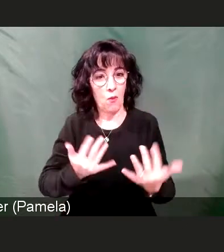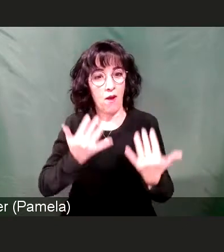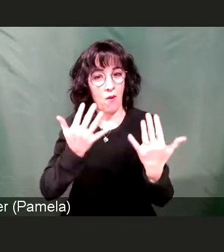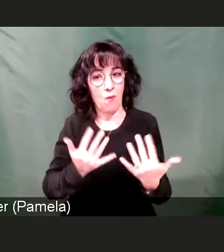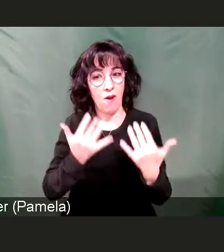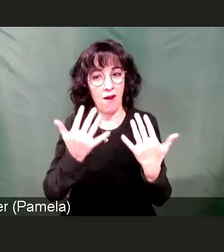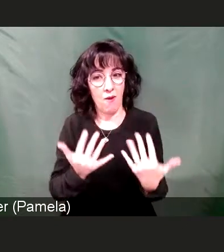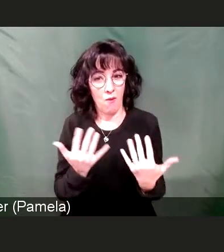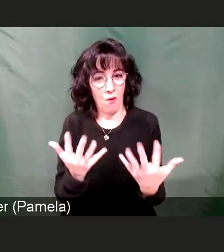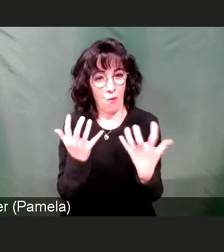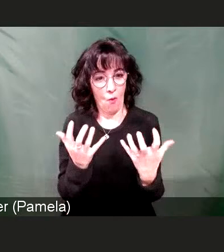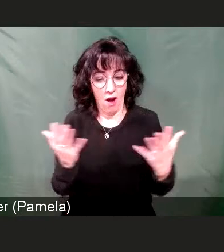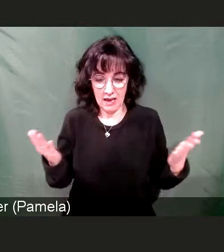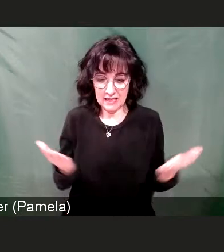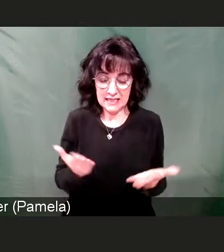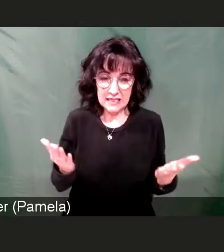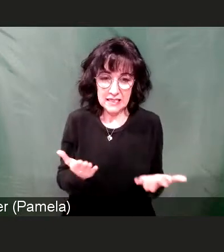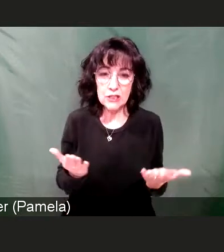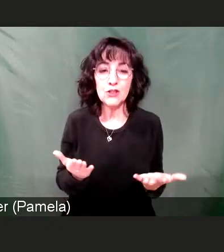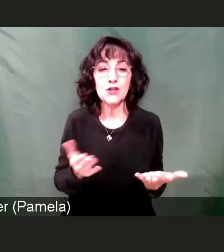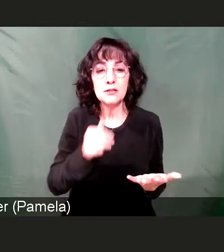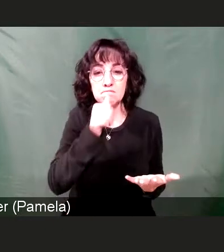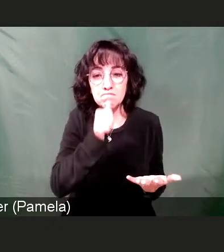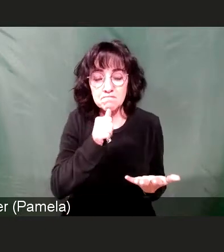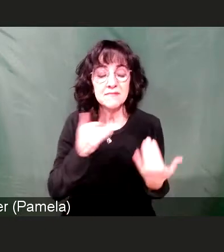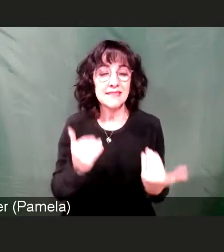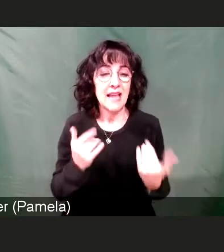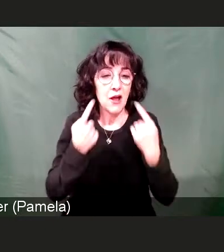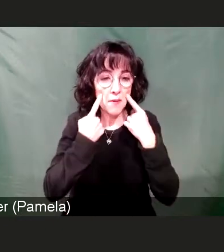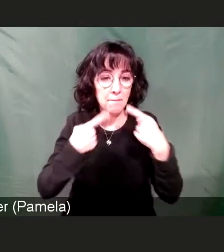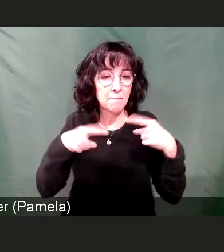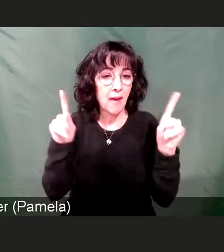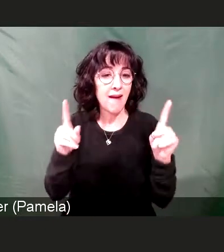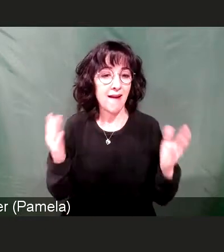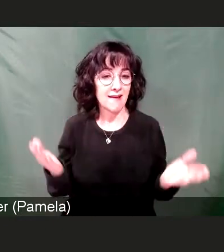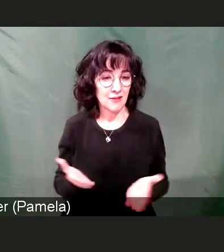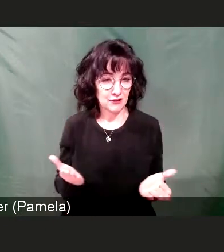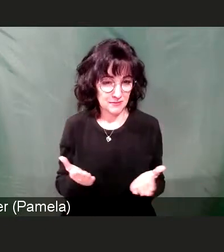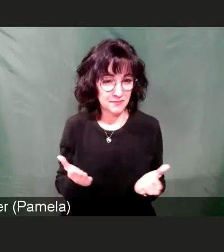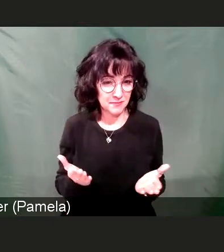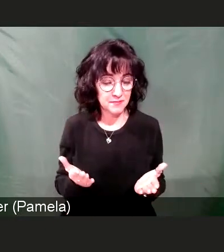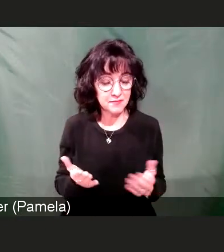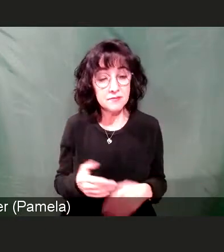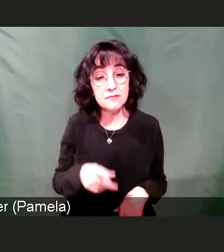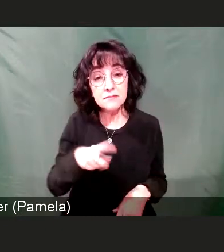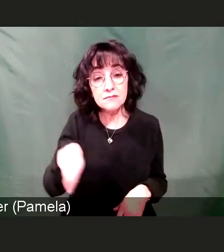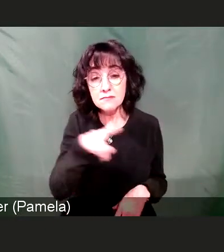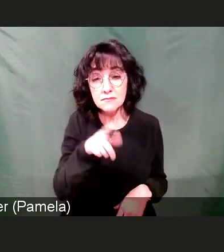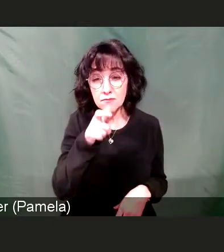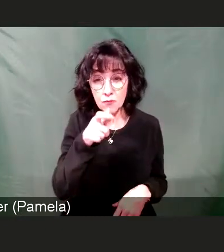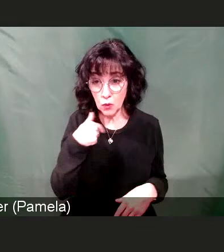and have every reason to be so thank you. So for those of you who do not know who I am my name is Bill Chasanov.